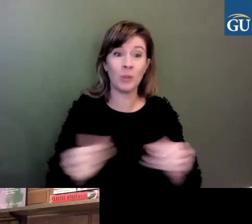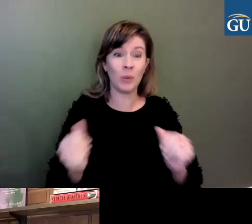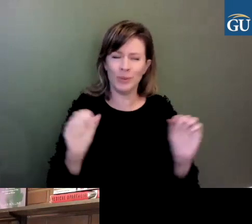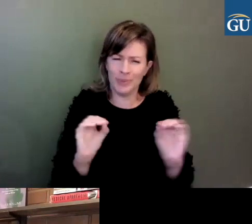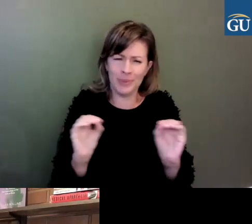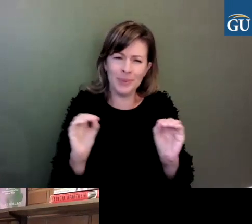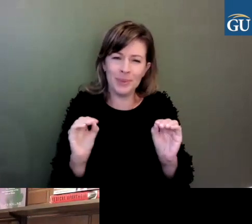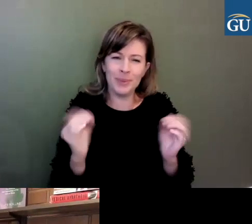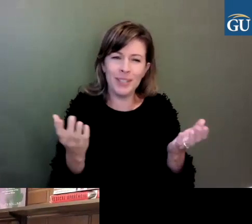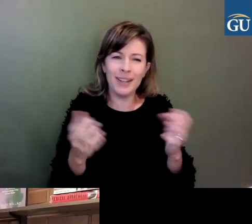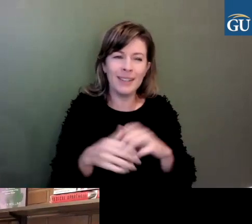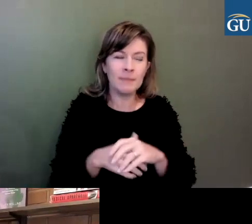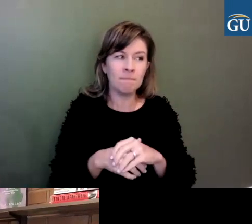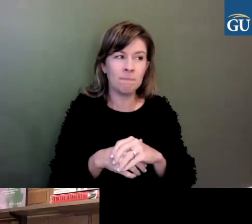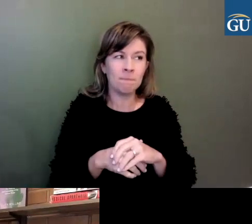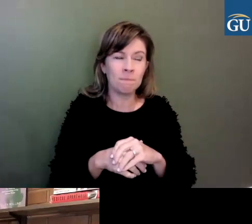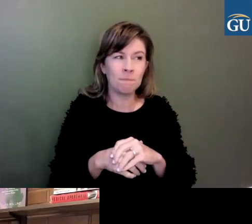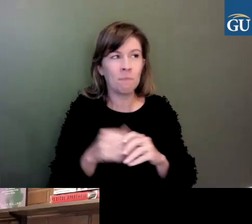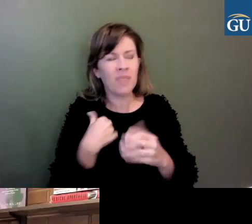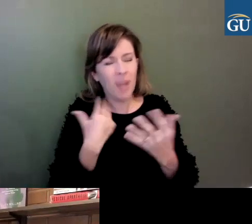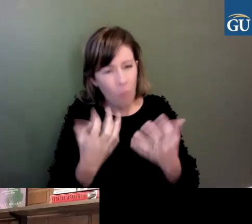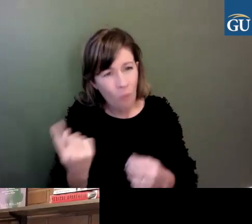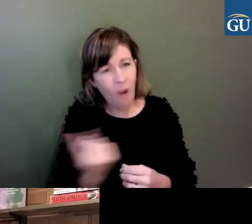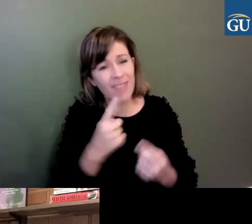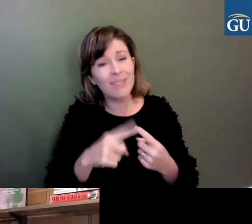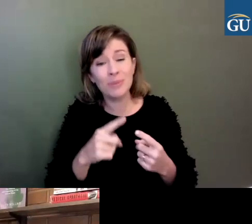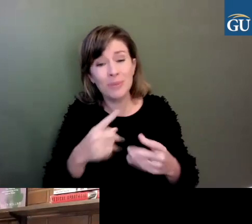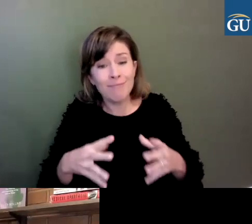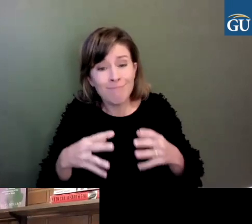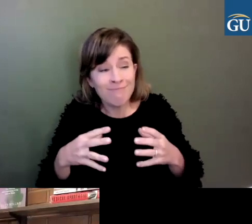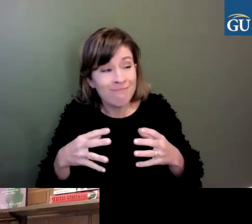The thing I want us to constantly do is constantly